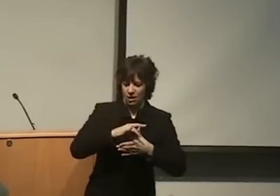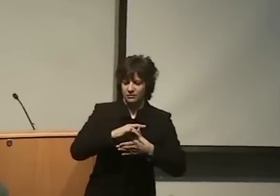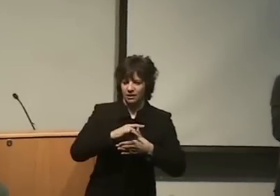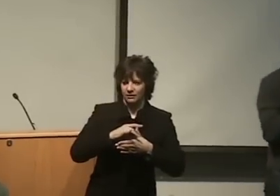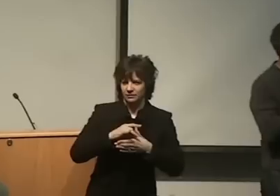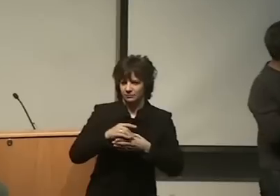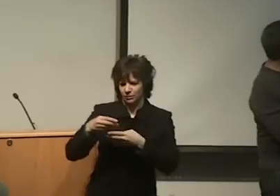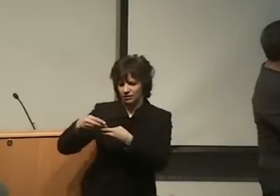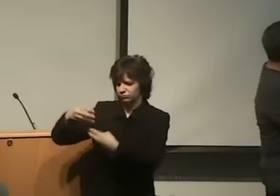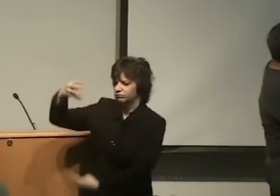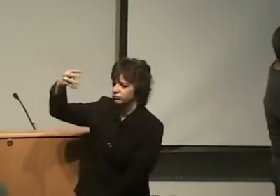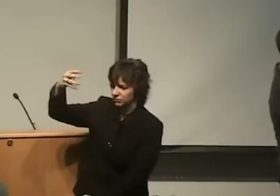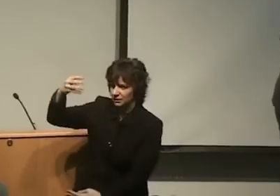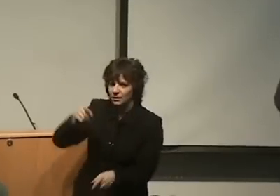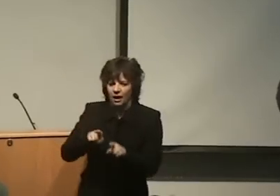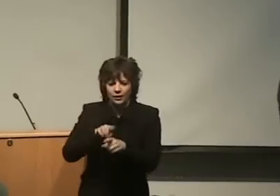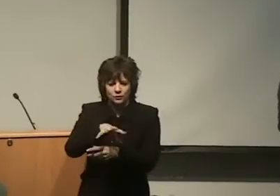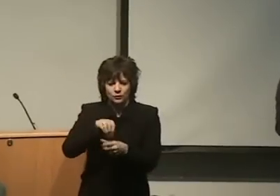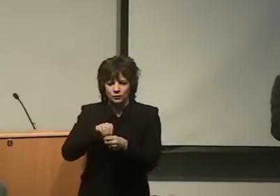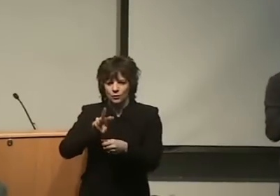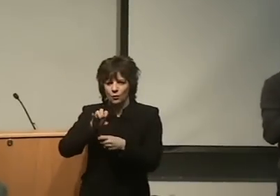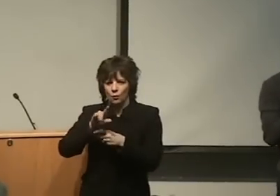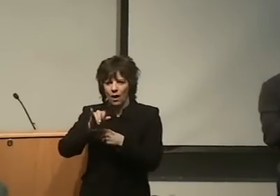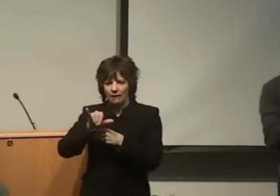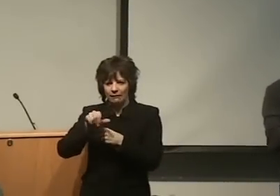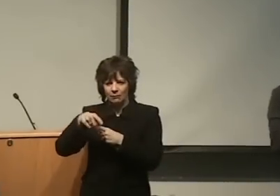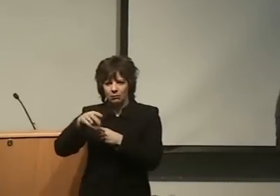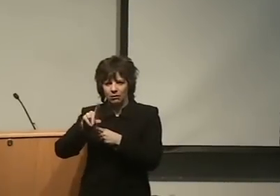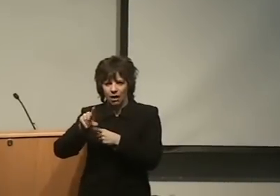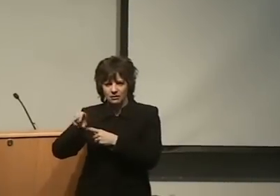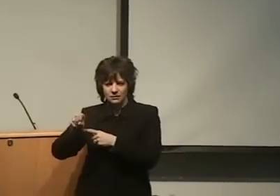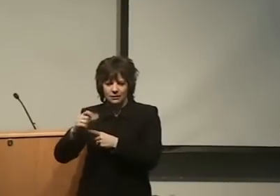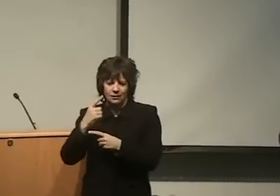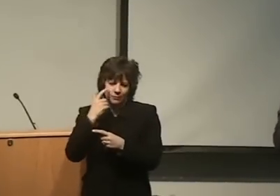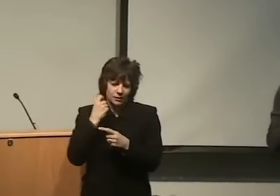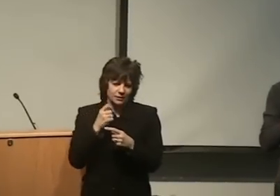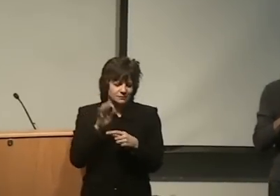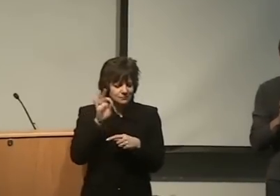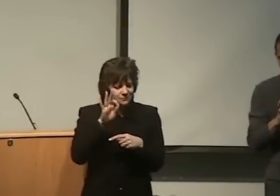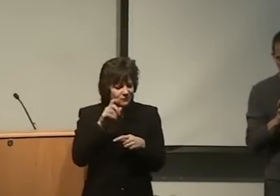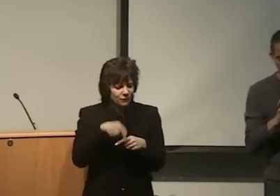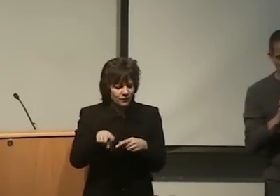I also include Wiley PLUS here probably because I did a thing for them a couple days ago.